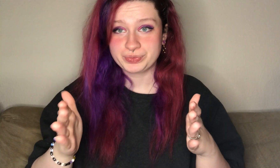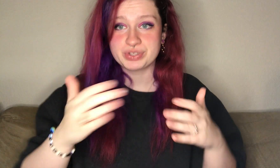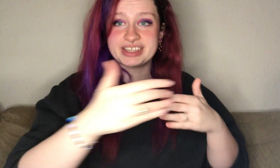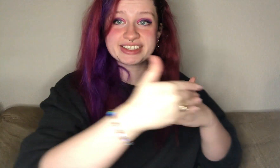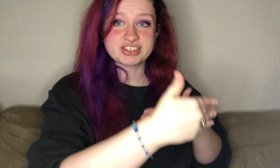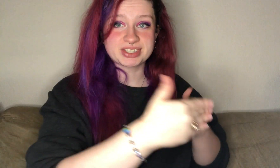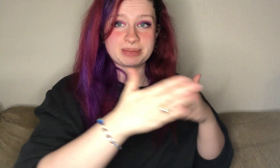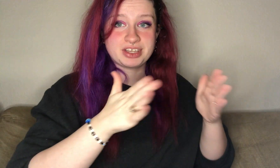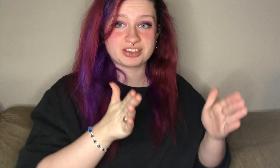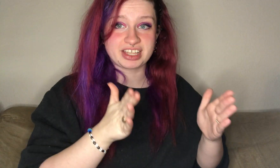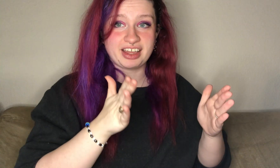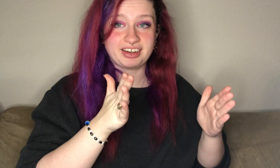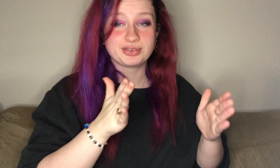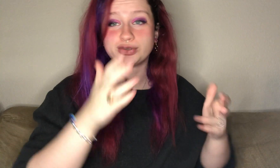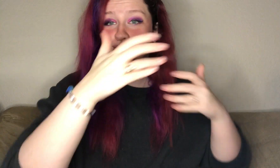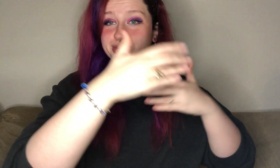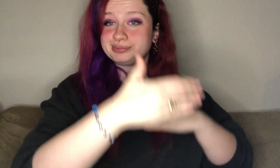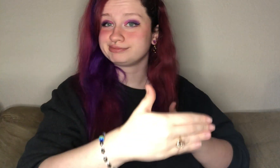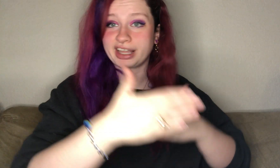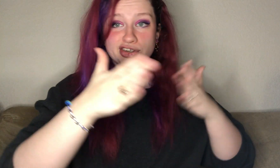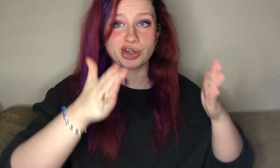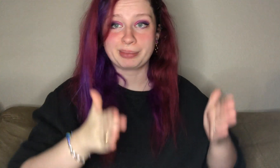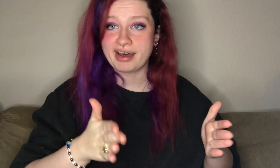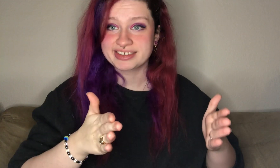so this is just going to be your sign for room like you draw in a box